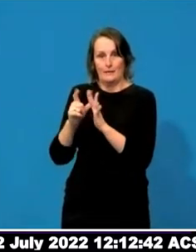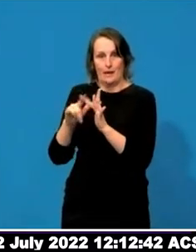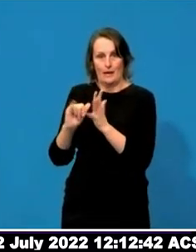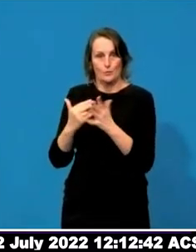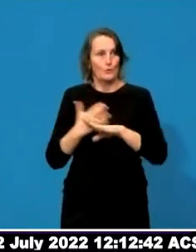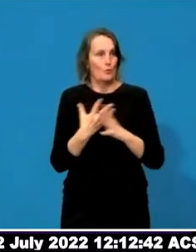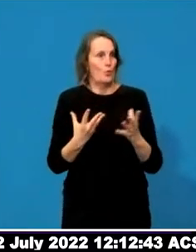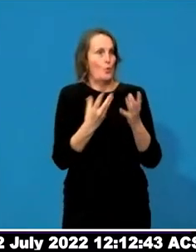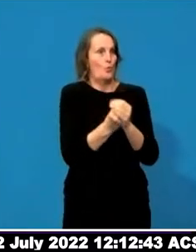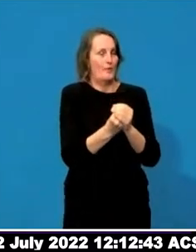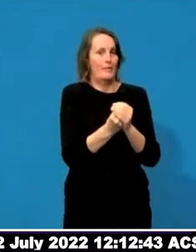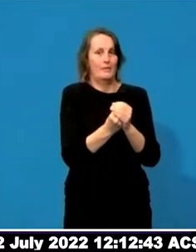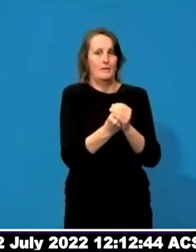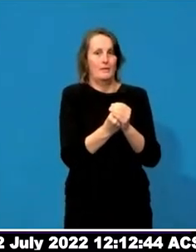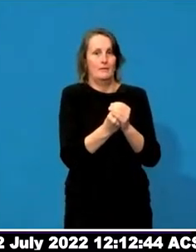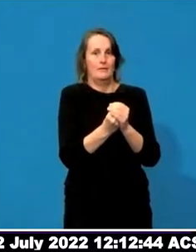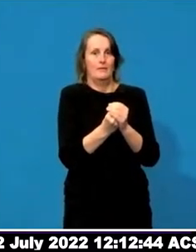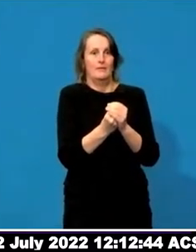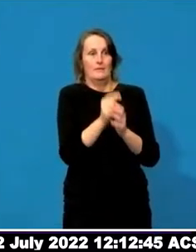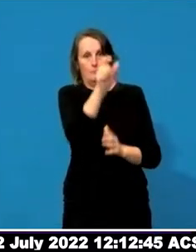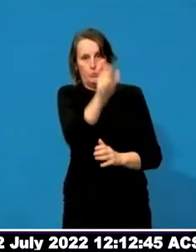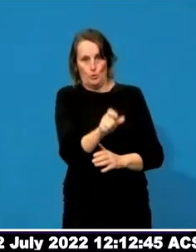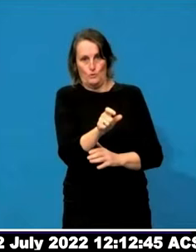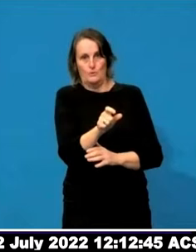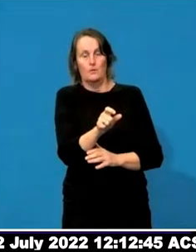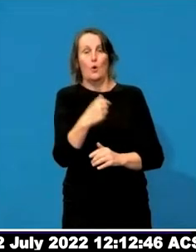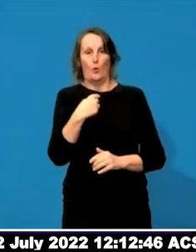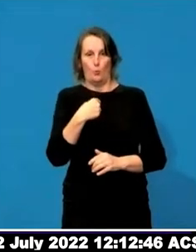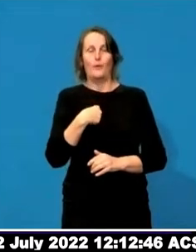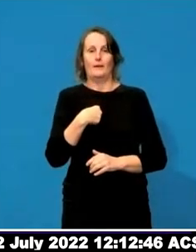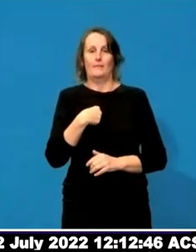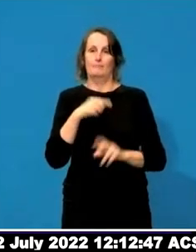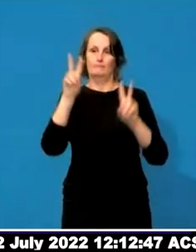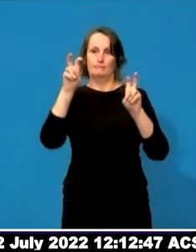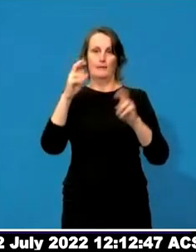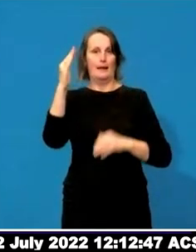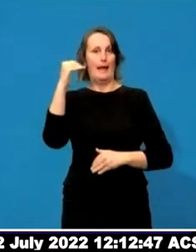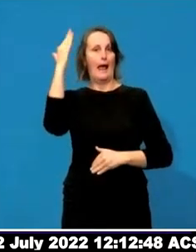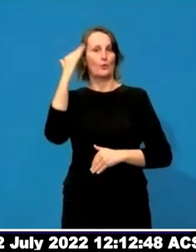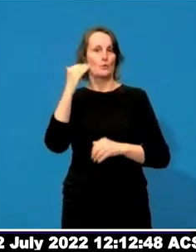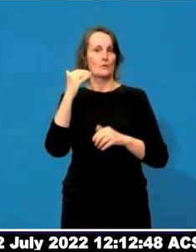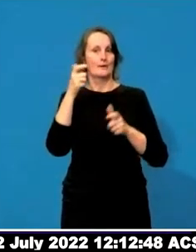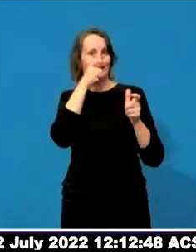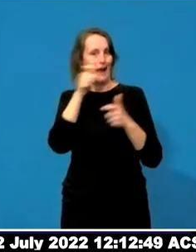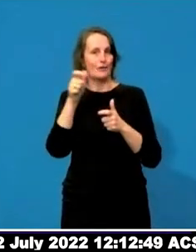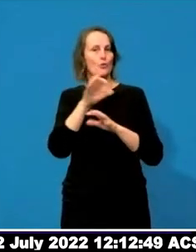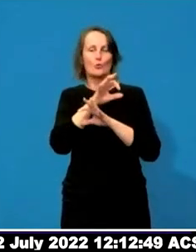of adult guardian, not as a plan nominee. Thank you.